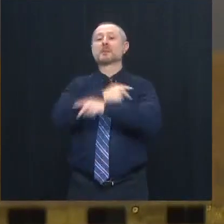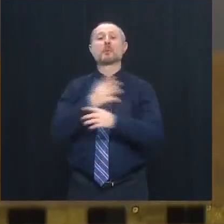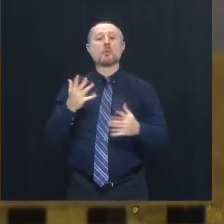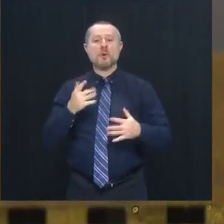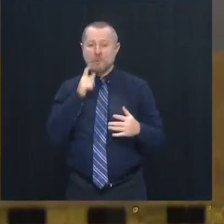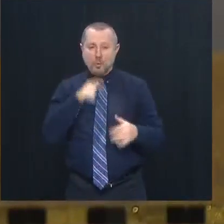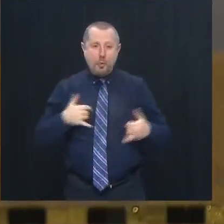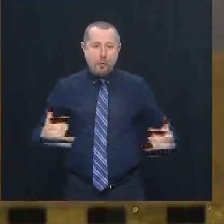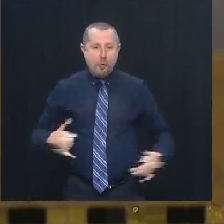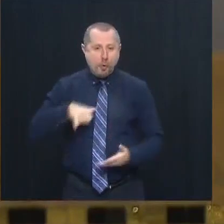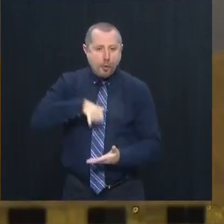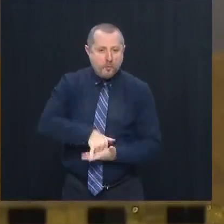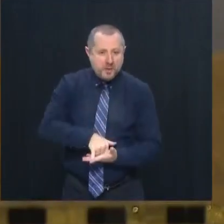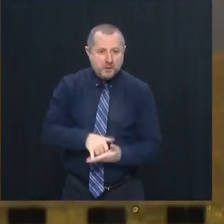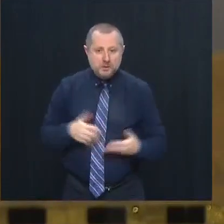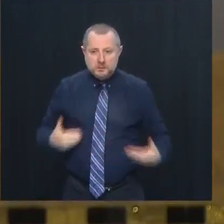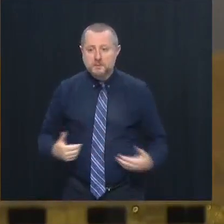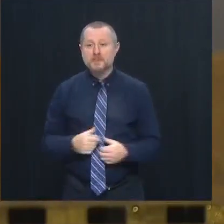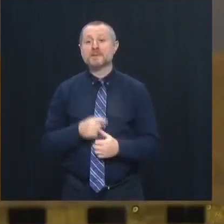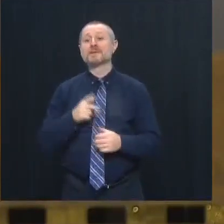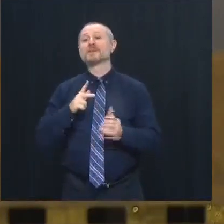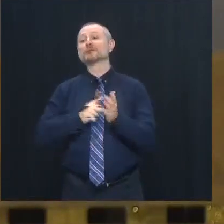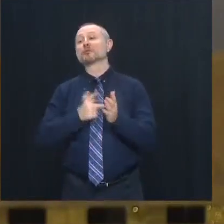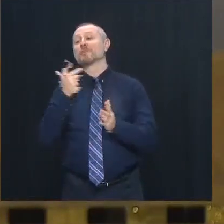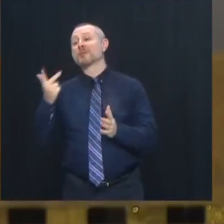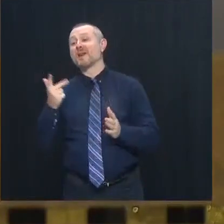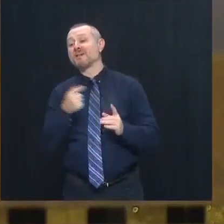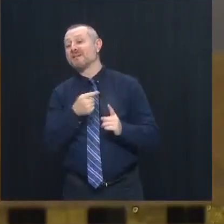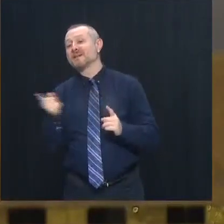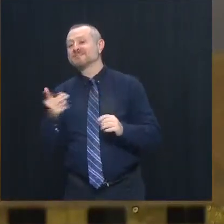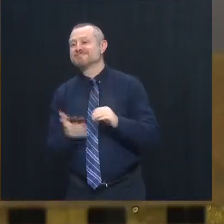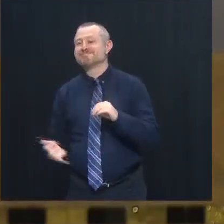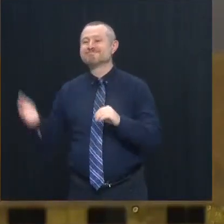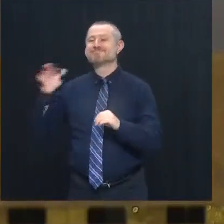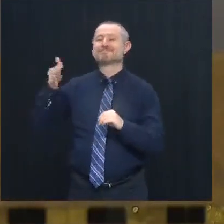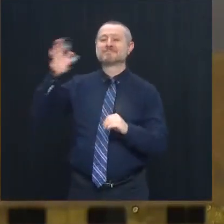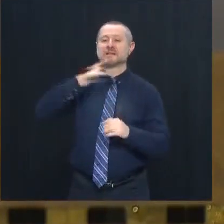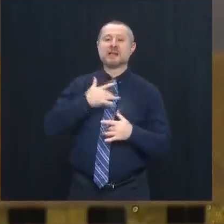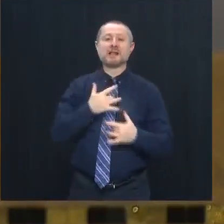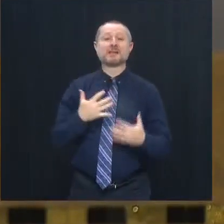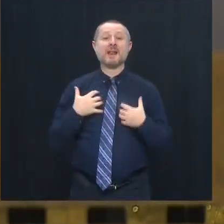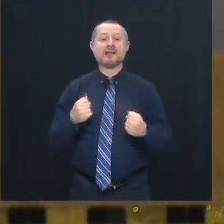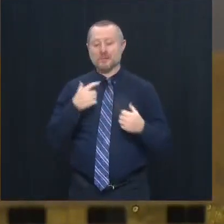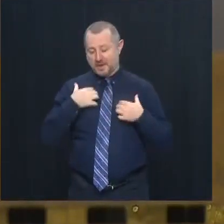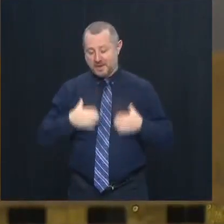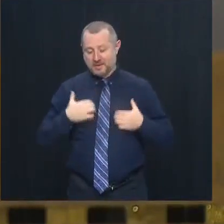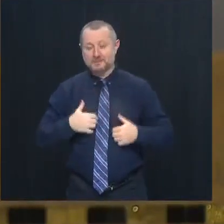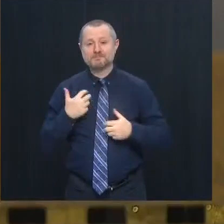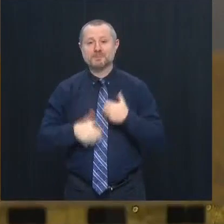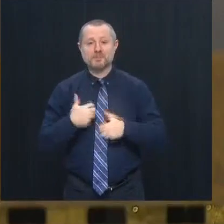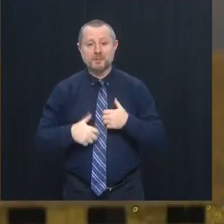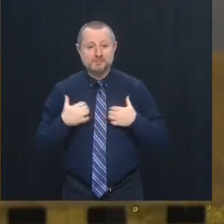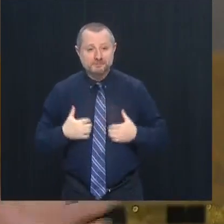1.4 TIMES MORE LIKELY TO HAVE 1.3 TIMES MORE LIKELY TO FACE OBESITY. AND THREE TIMES MORE LIKELY TO